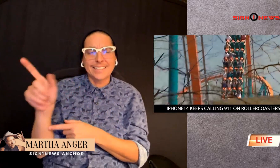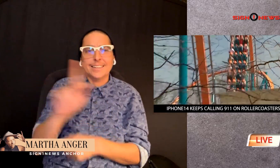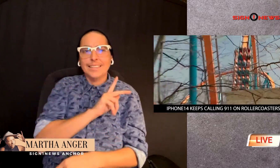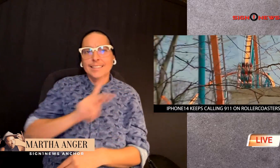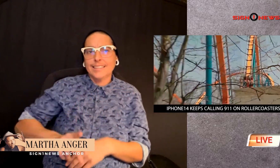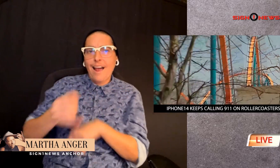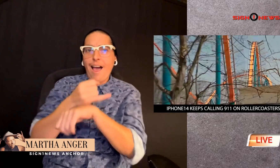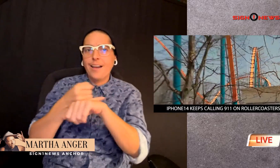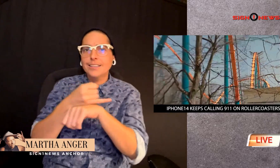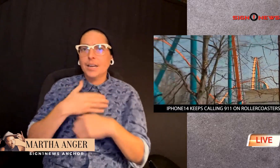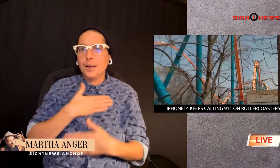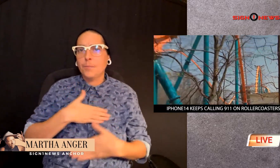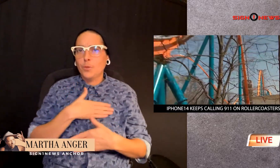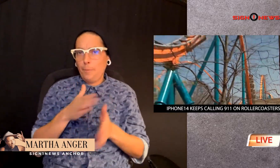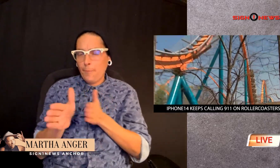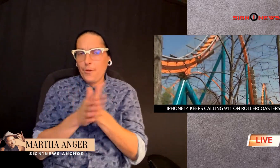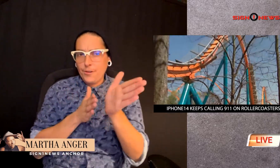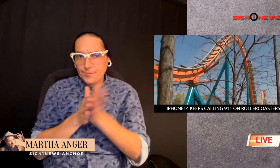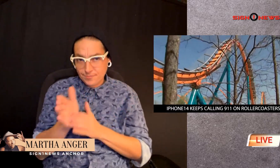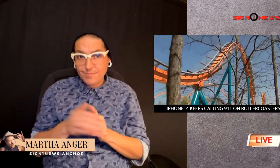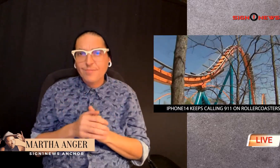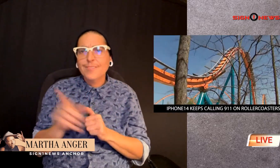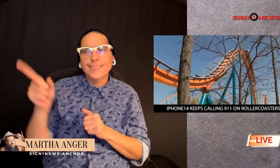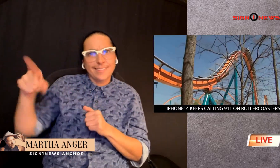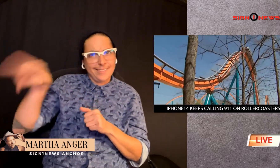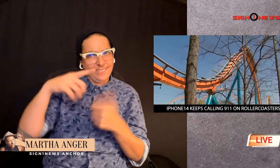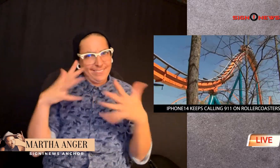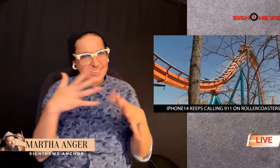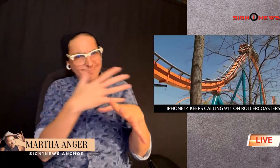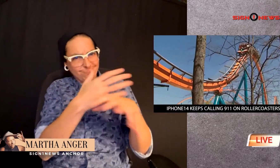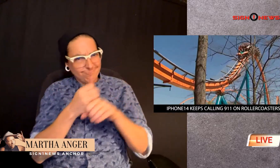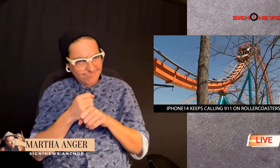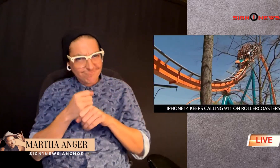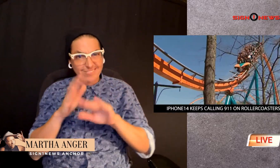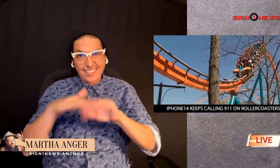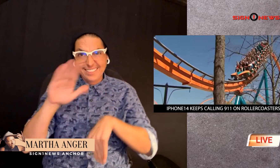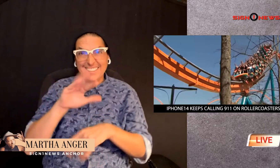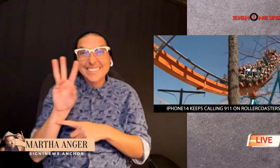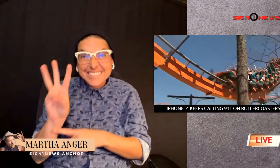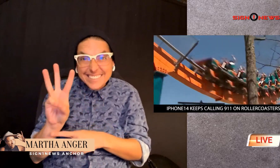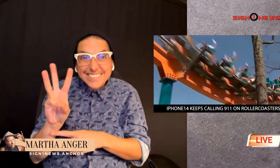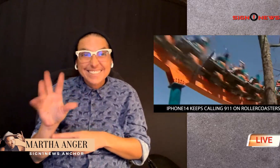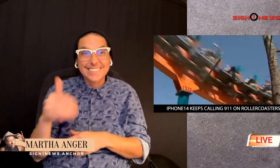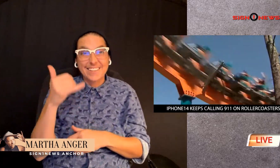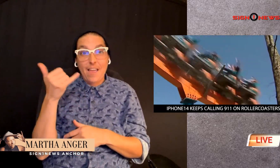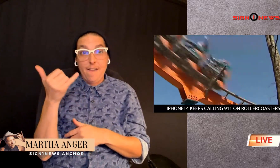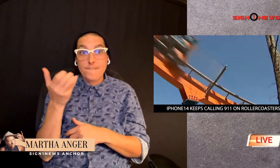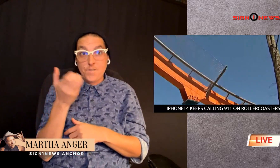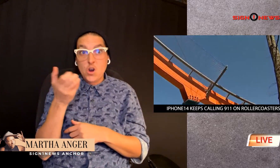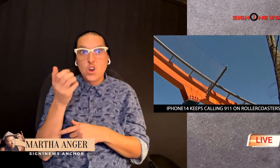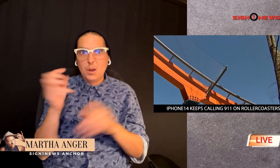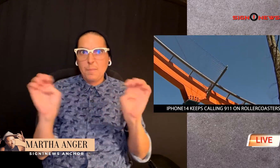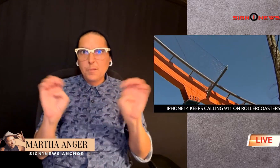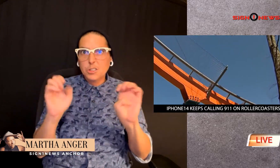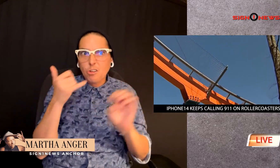near Cincinnati Kings Island amusement park They received at least six iPhone emergency